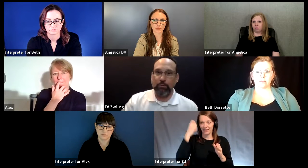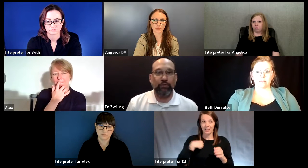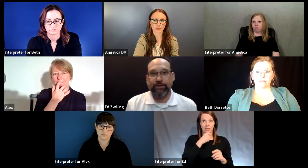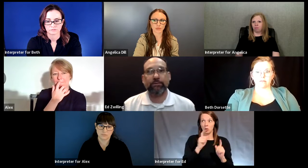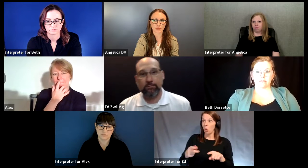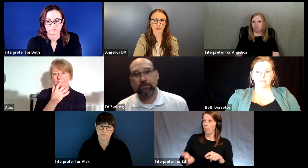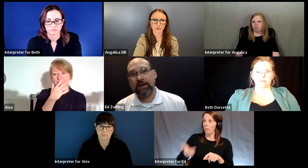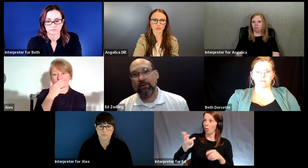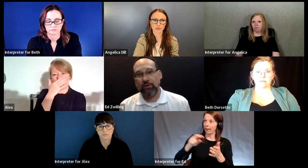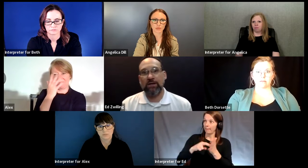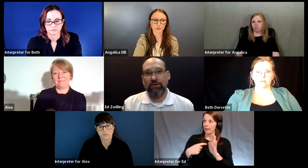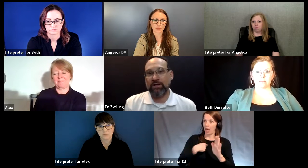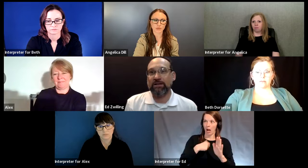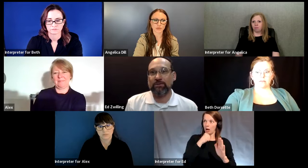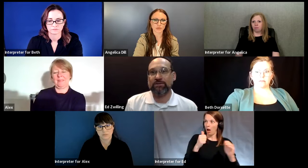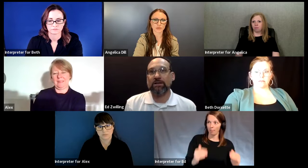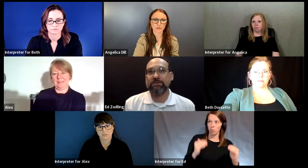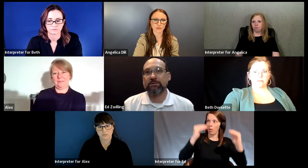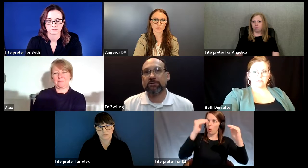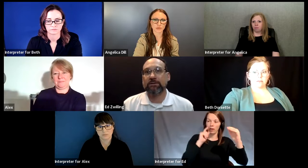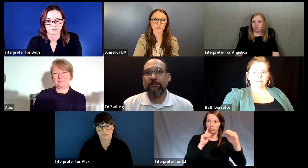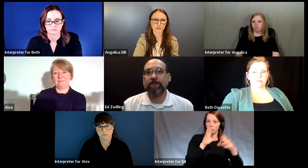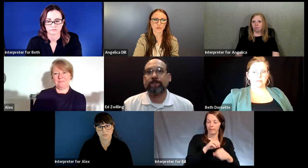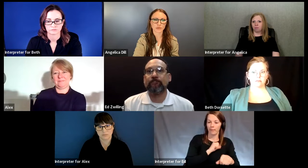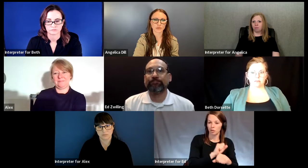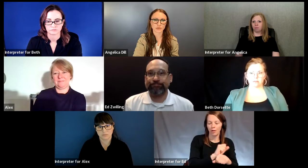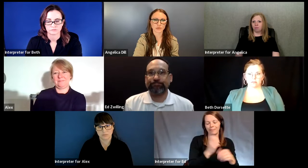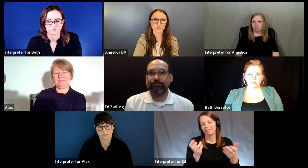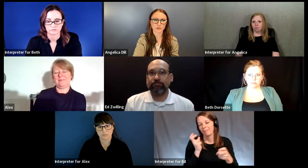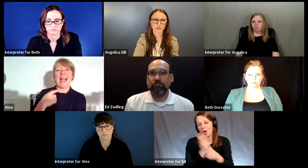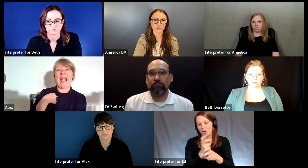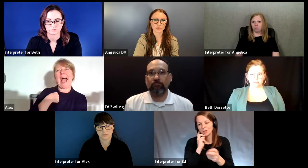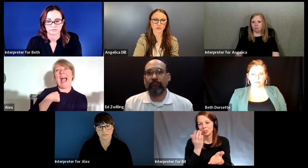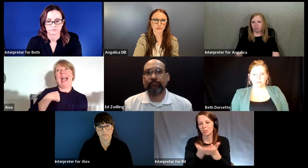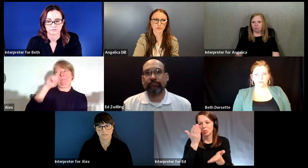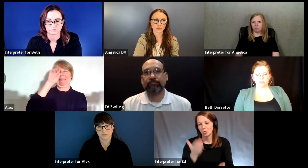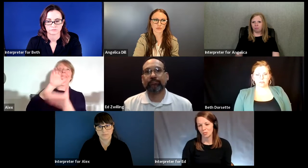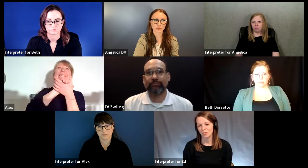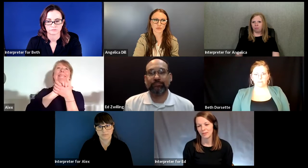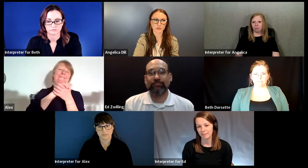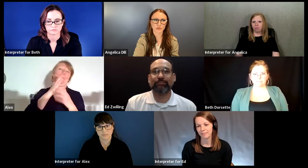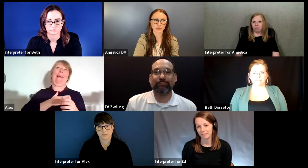get promoted, I don't know how you're going to connect those dots.